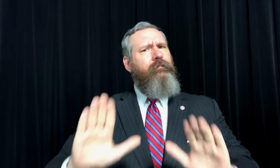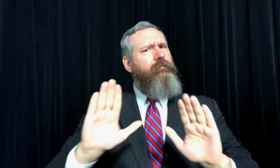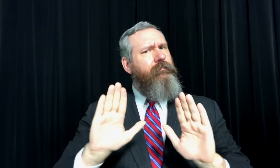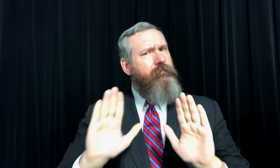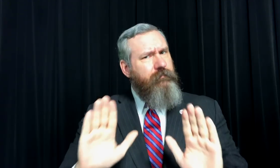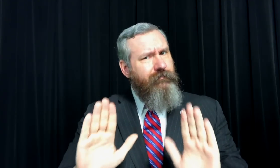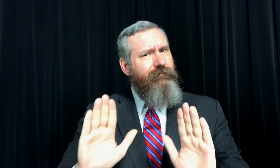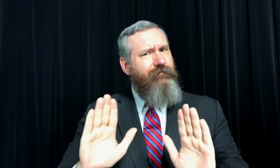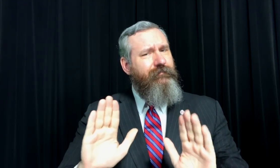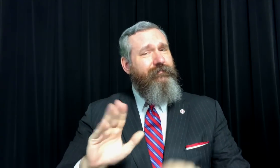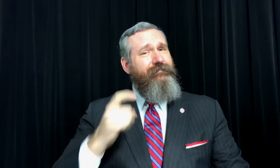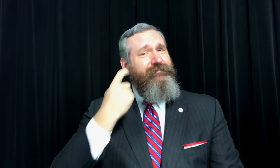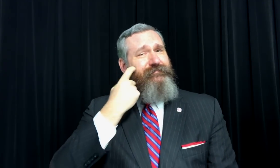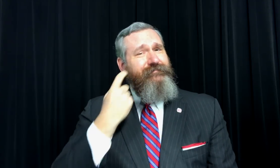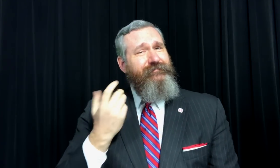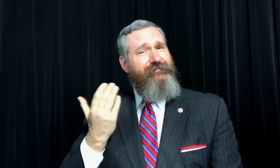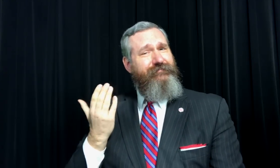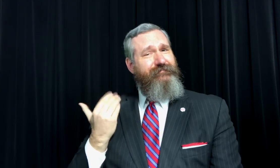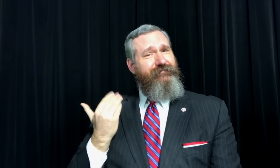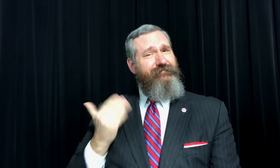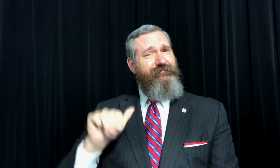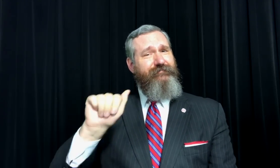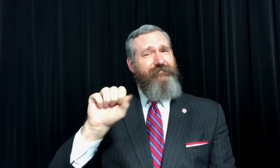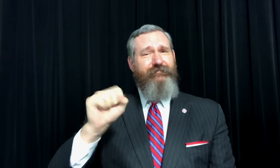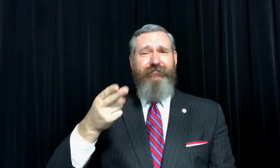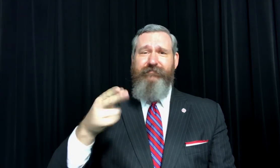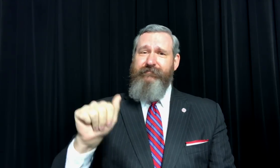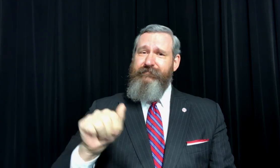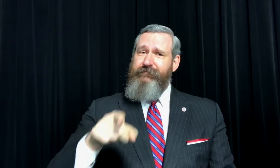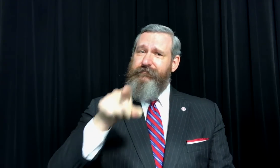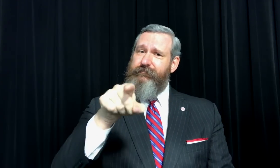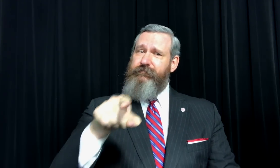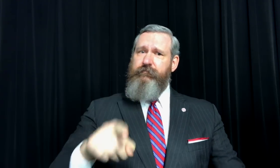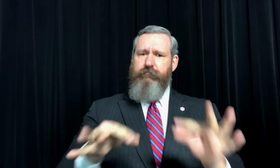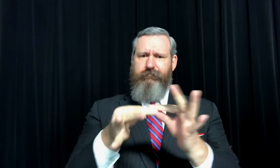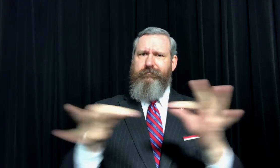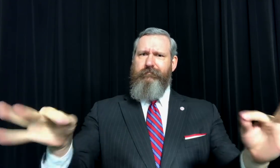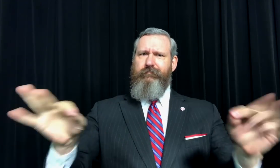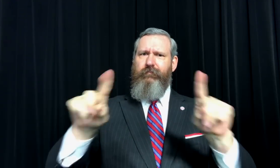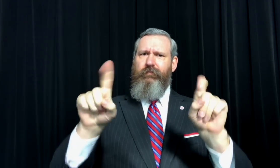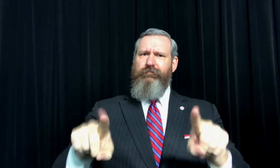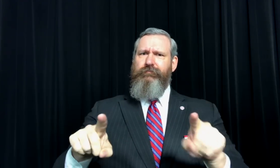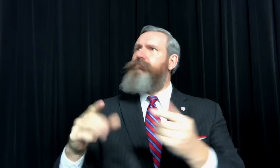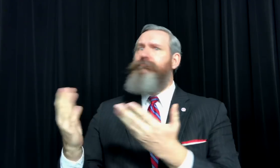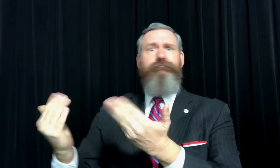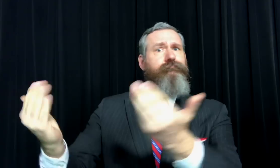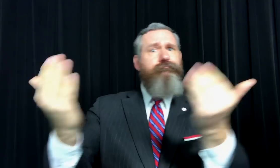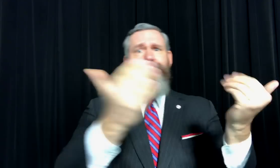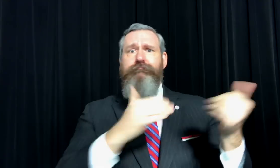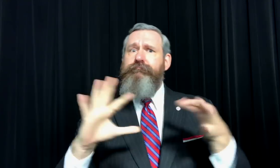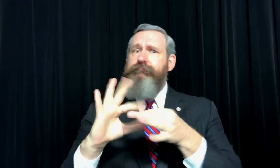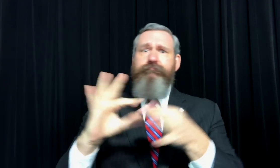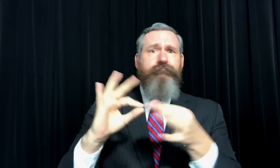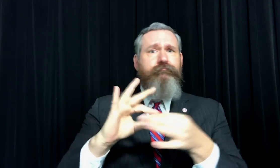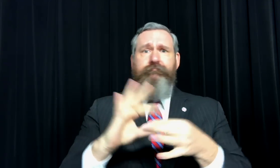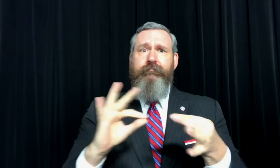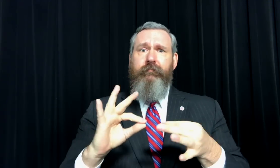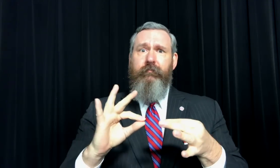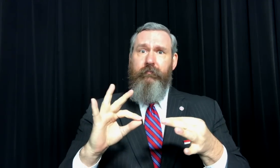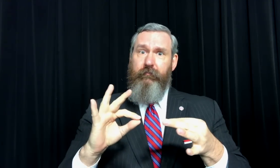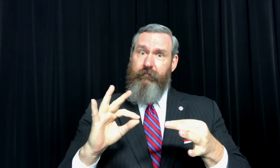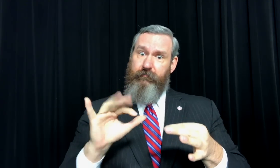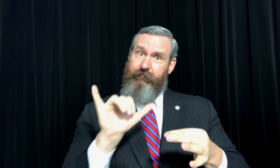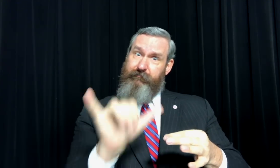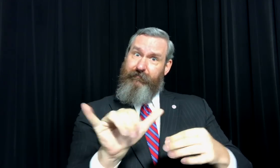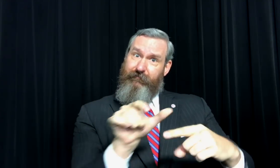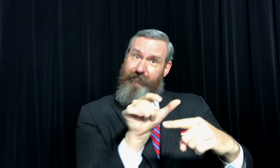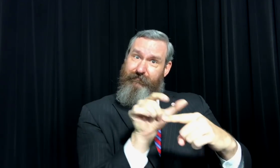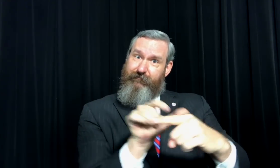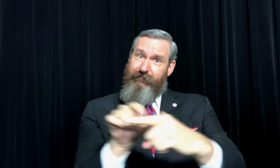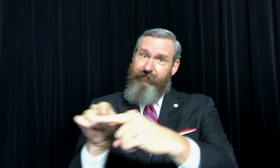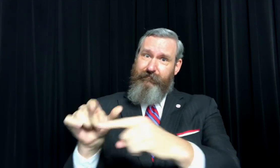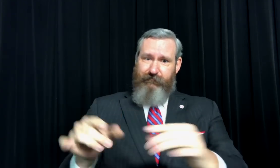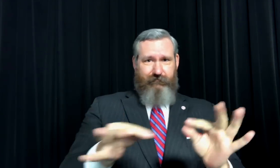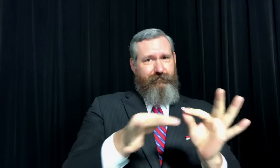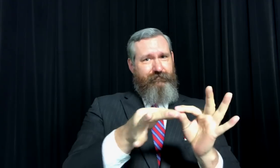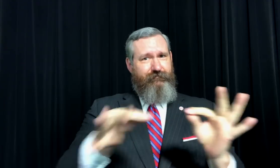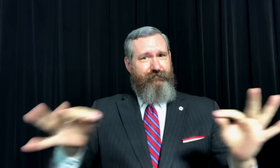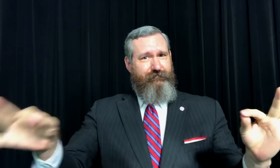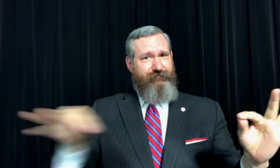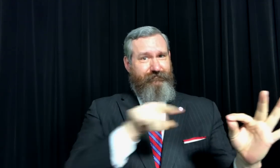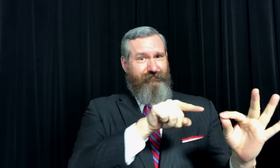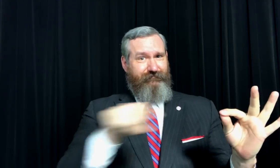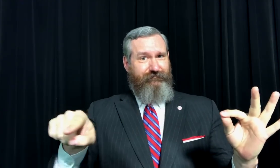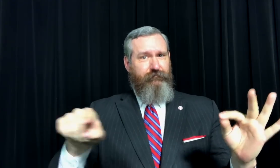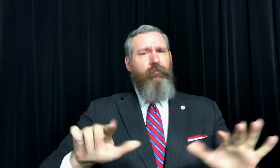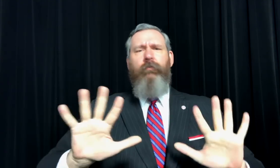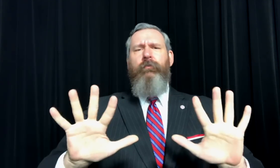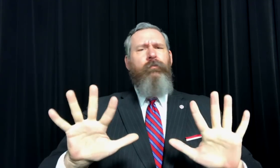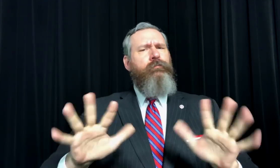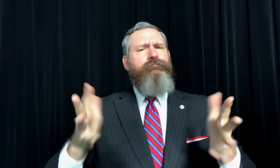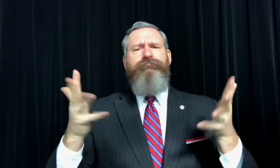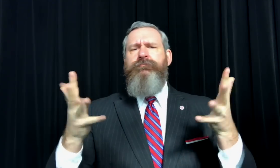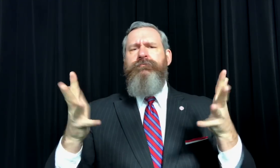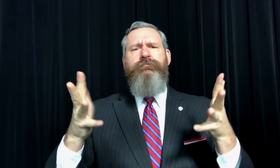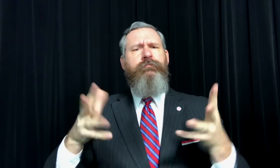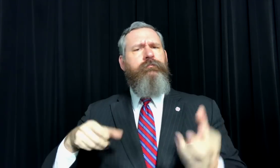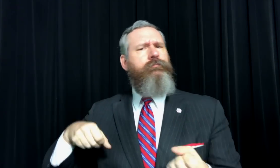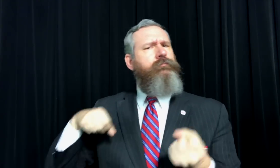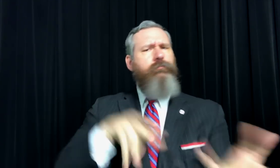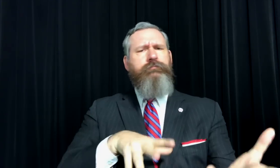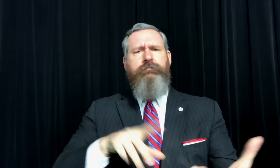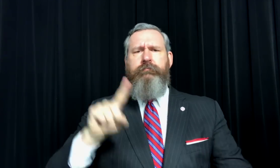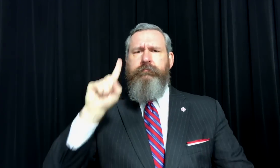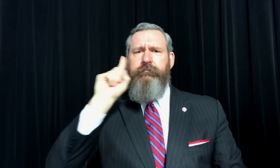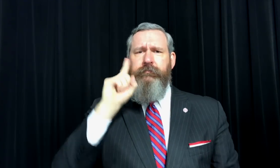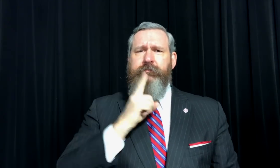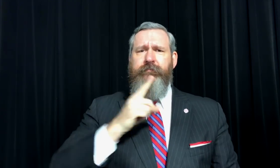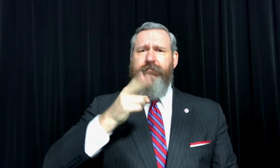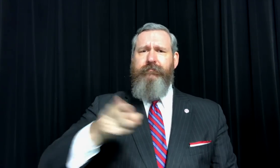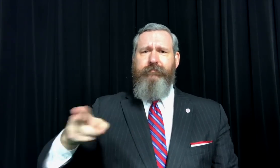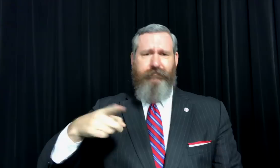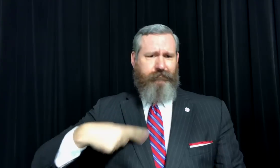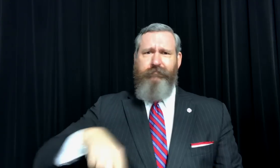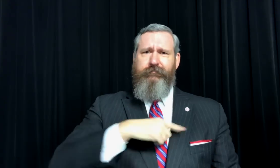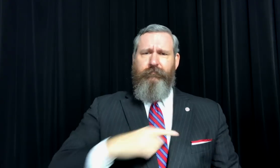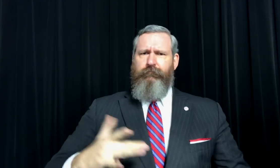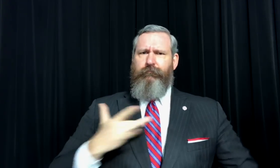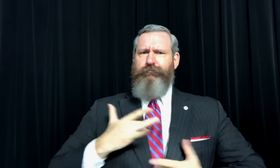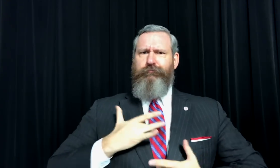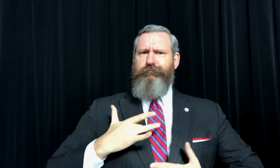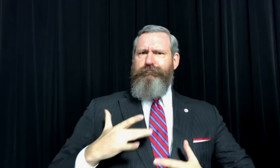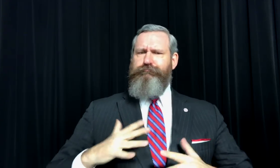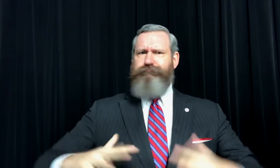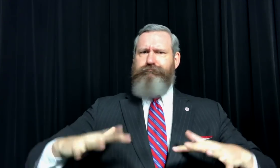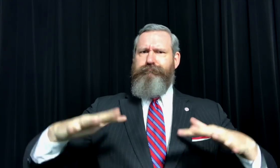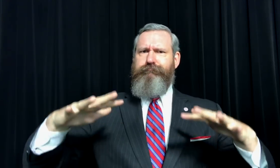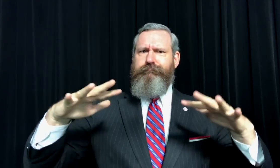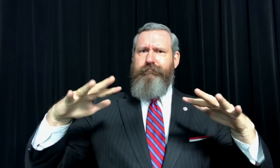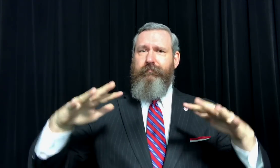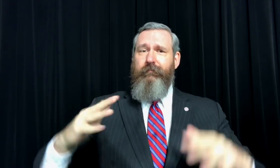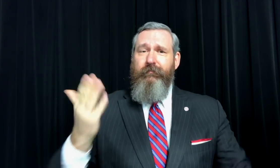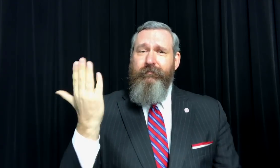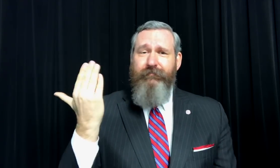However, the way ASHA worded its invitation for comments on this issue caused significant concern in the deaf and hard of hearing community